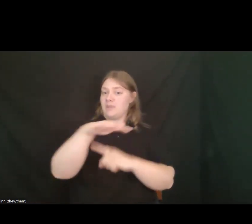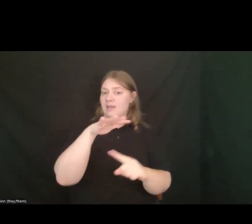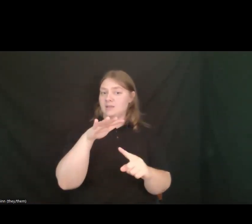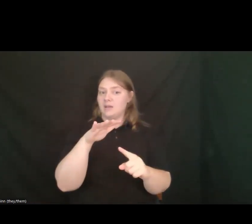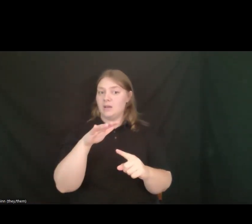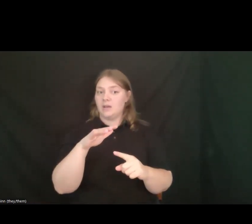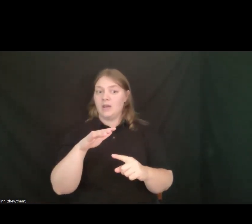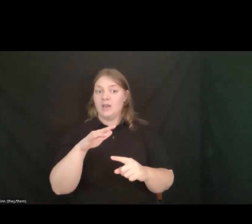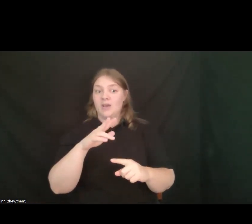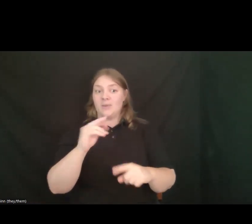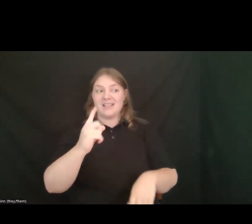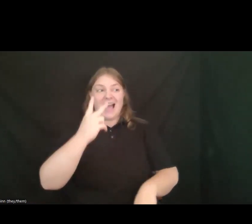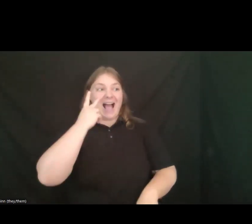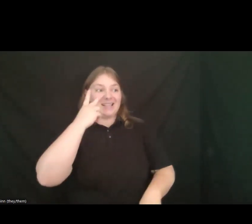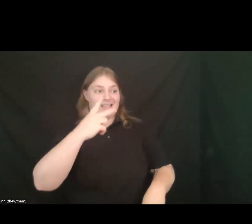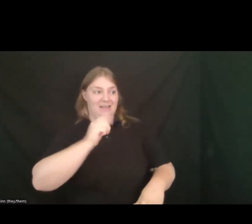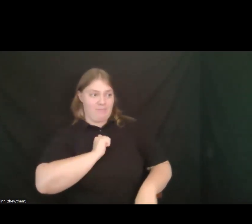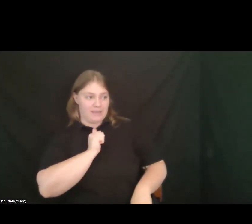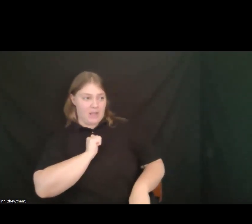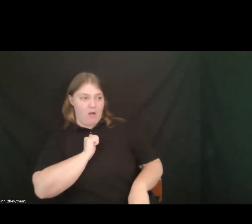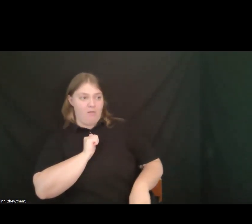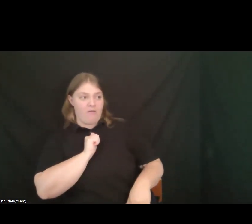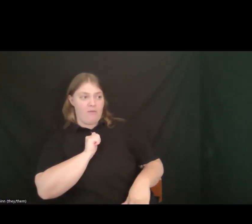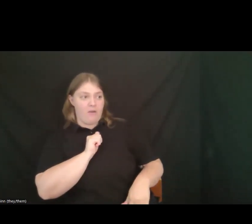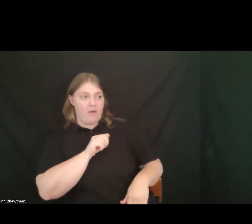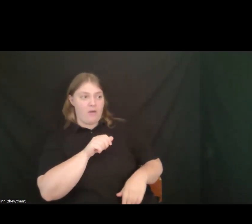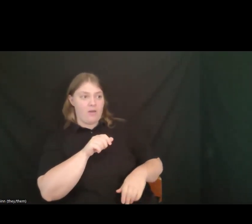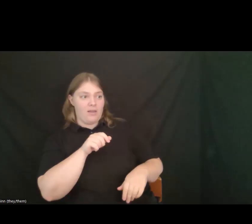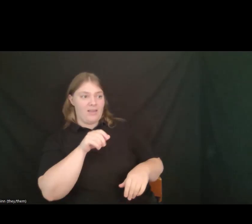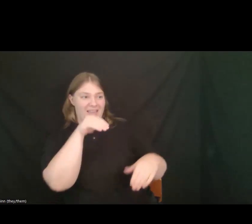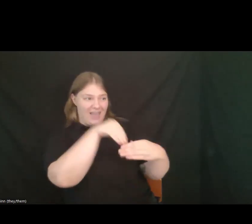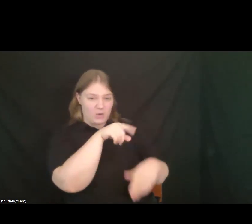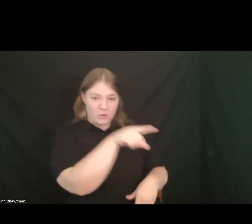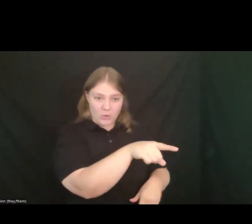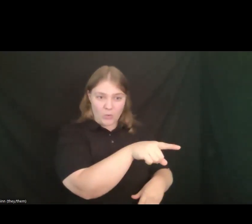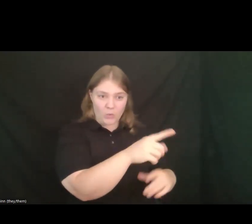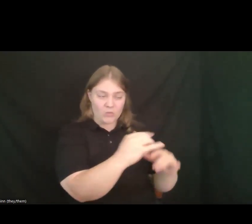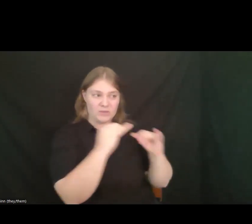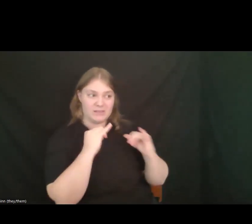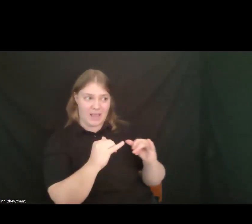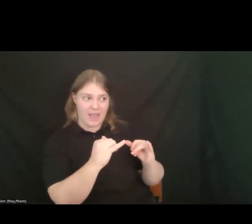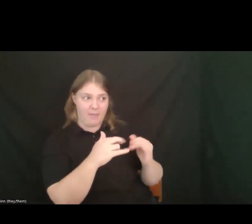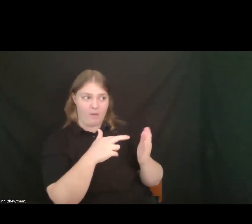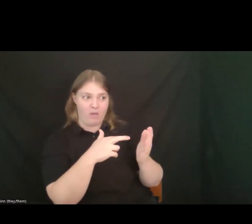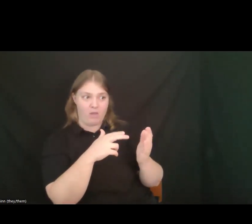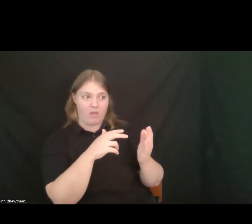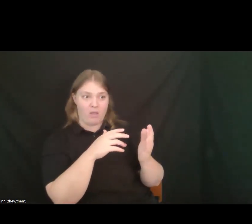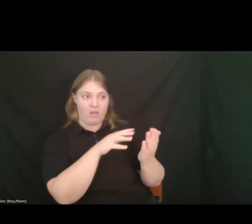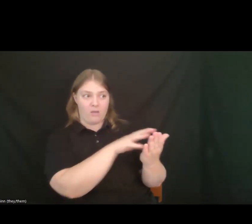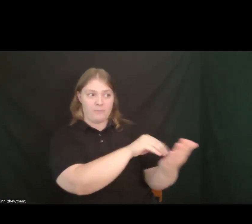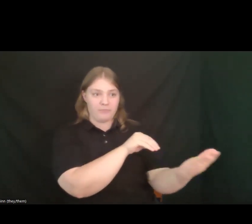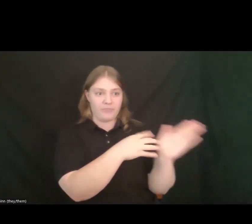and they can see themselves in me and comfort is a big part of easing the human suffering